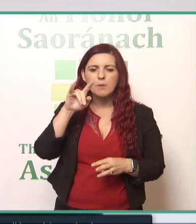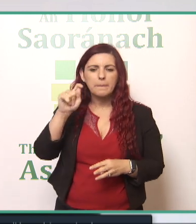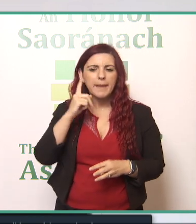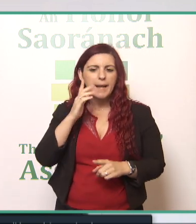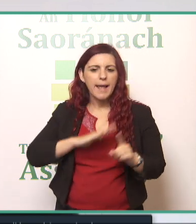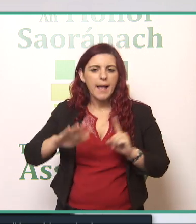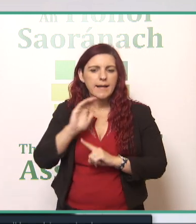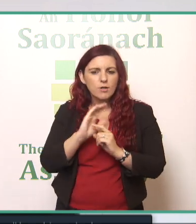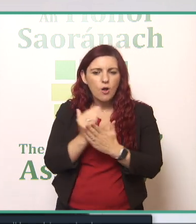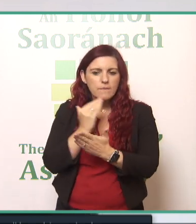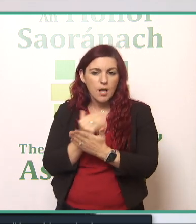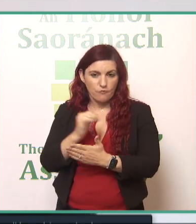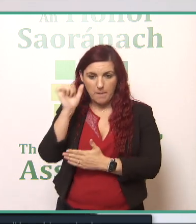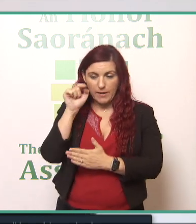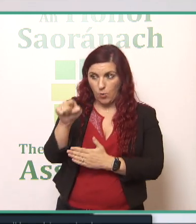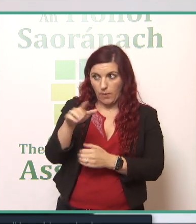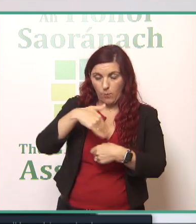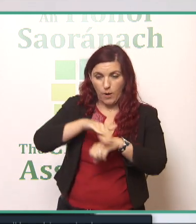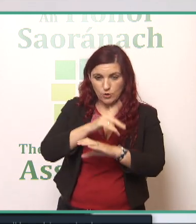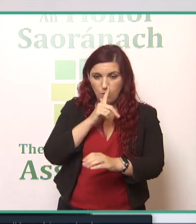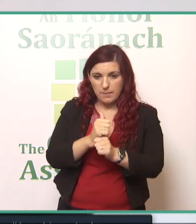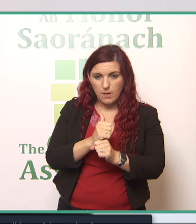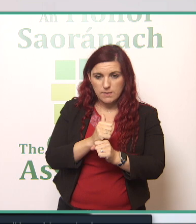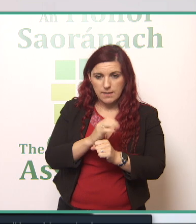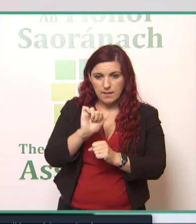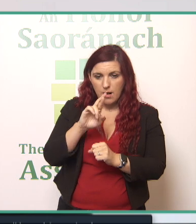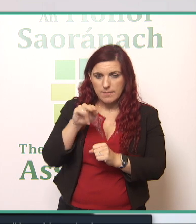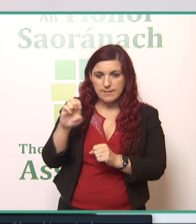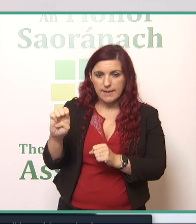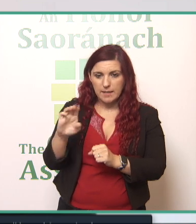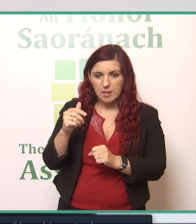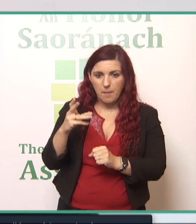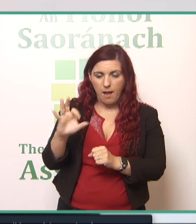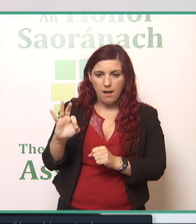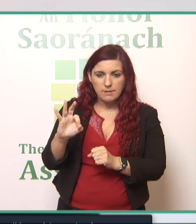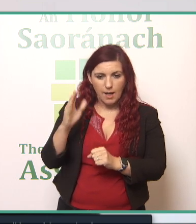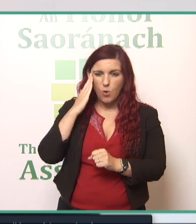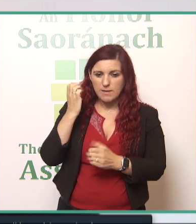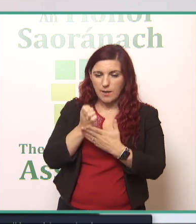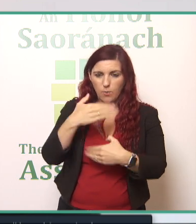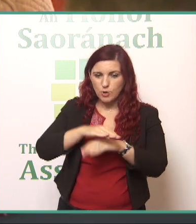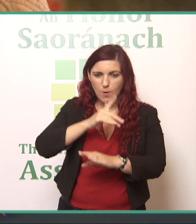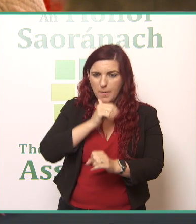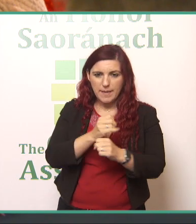very familiar with the site in County County Rd bog and again I suppose it goes back to policy